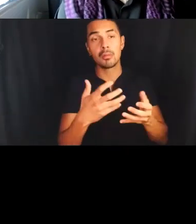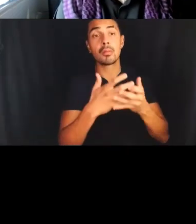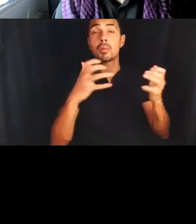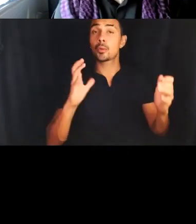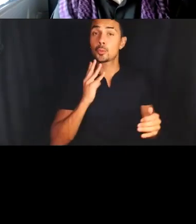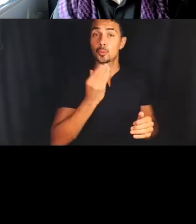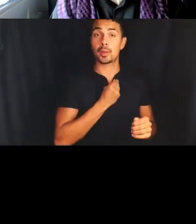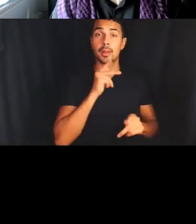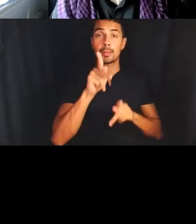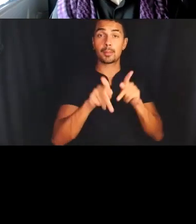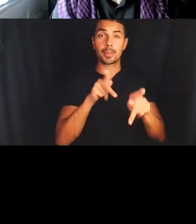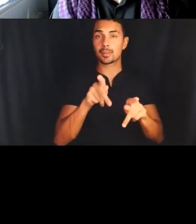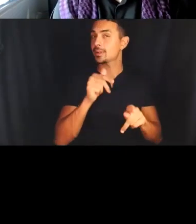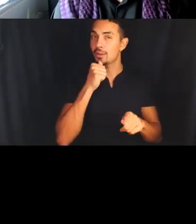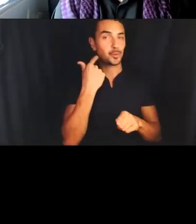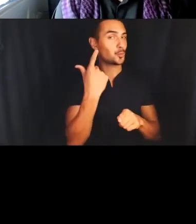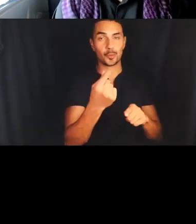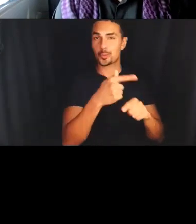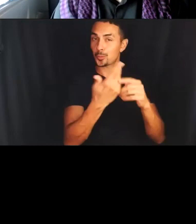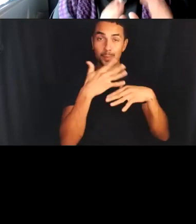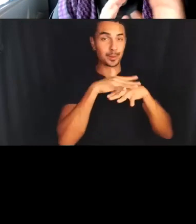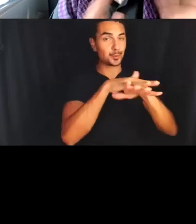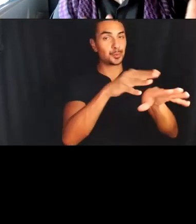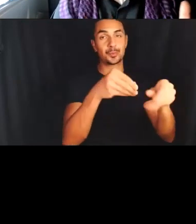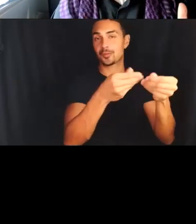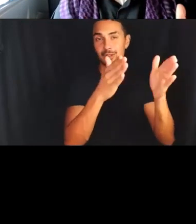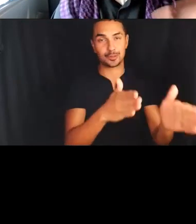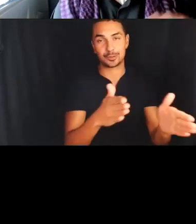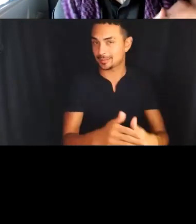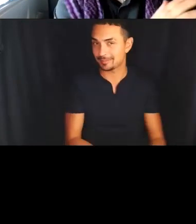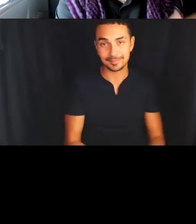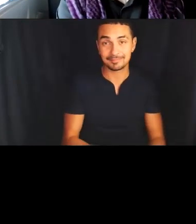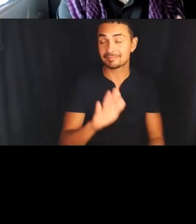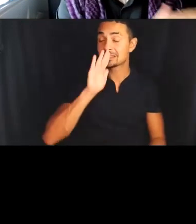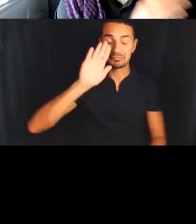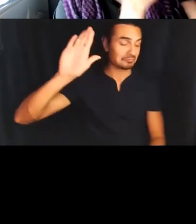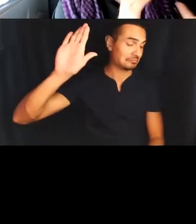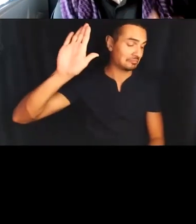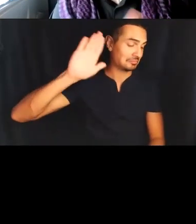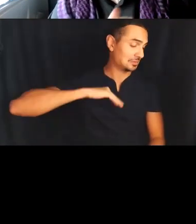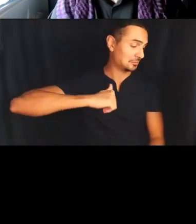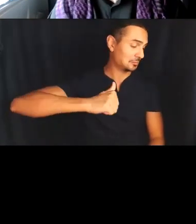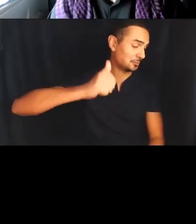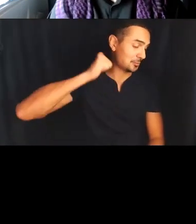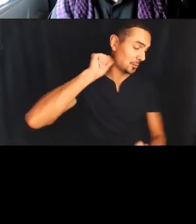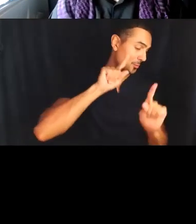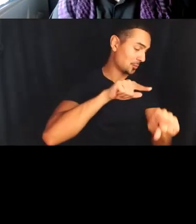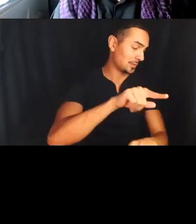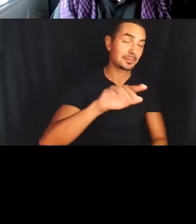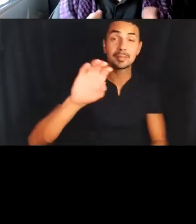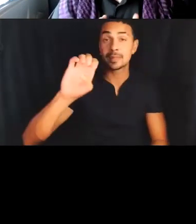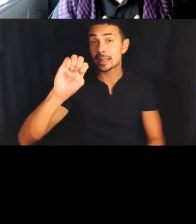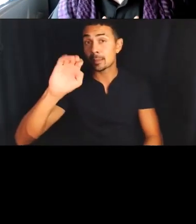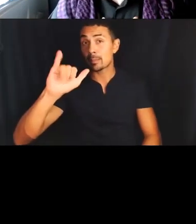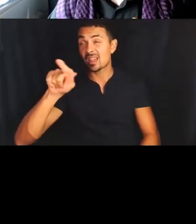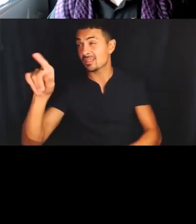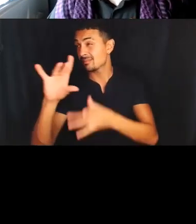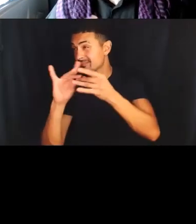to mainstream providers. They're like not going there. I mean, Emil talked about that in several different ways of like, you know, I'm gonna go look at my friends,